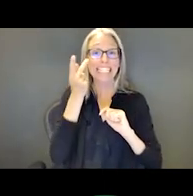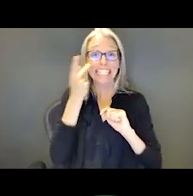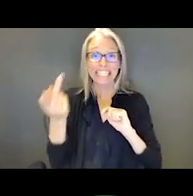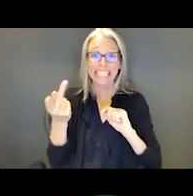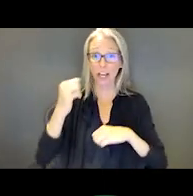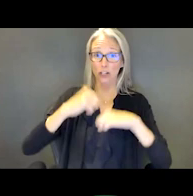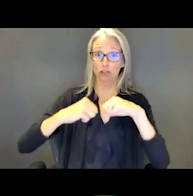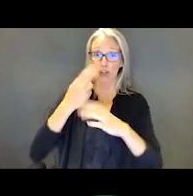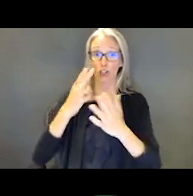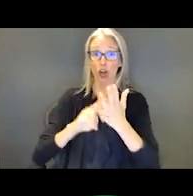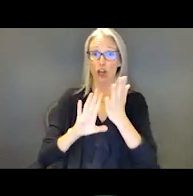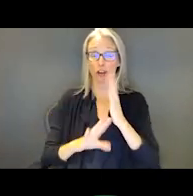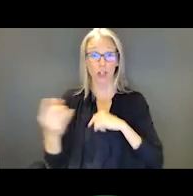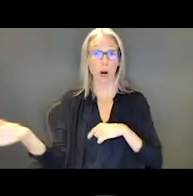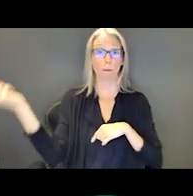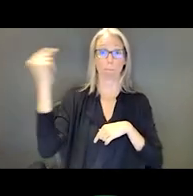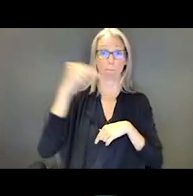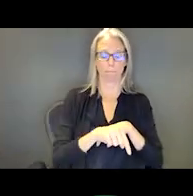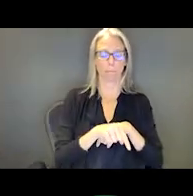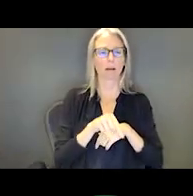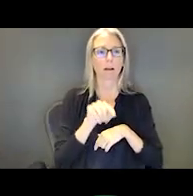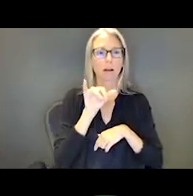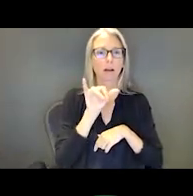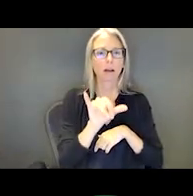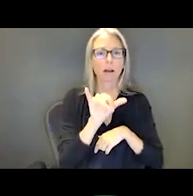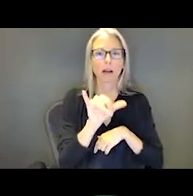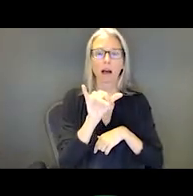Amazing. Amazing. Yeah, maybe we'll need to get you to write like a blog post or something